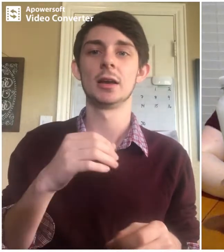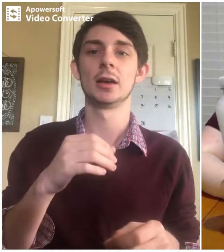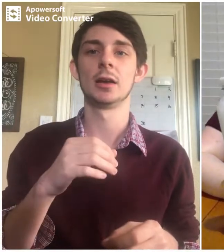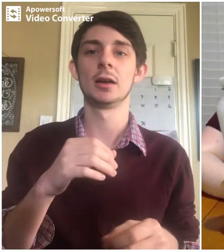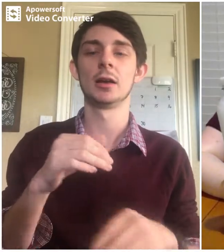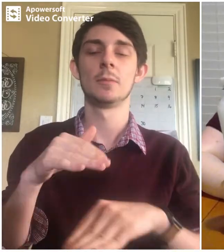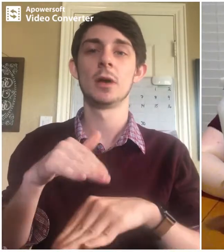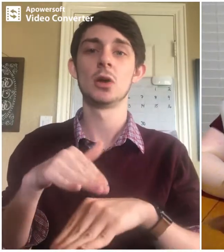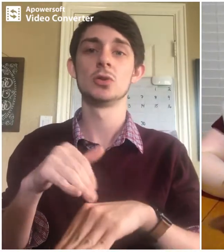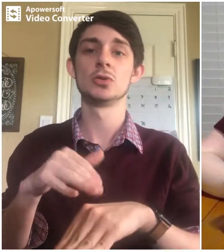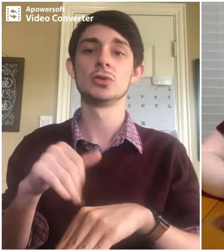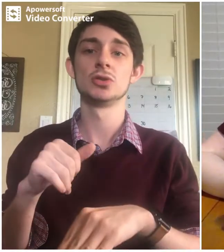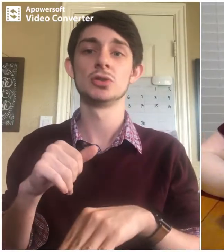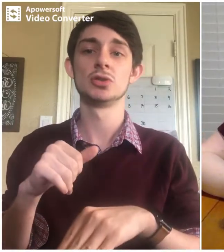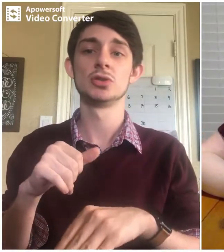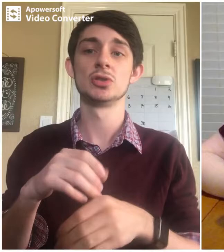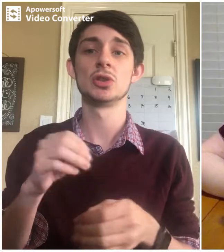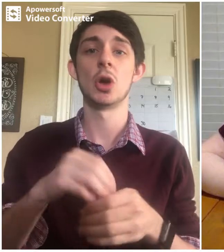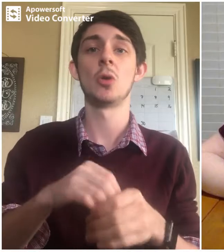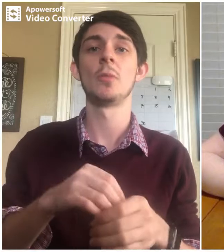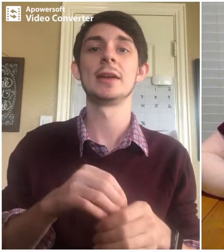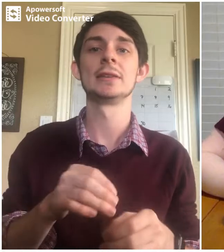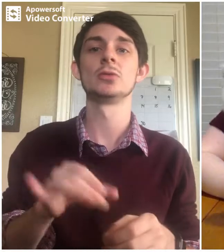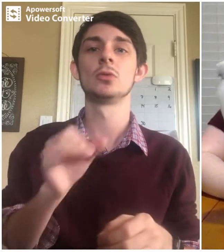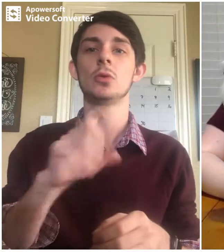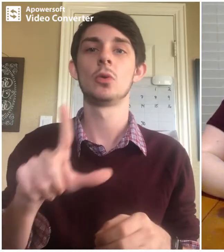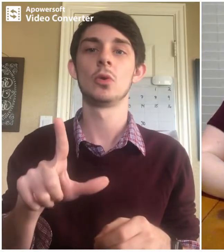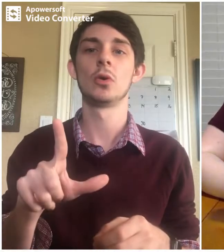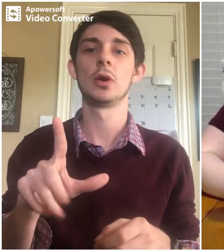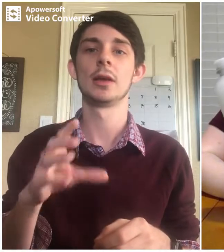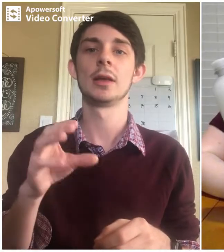oil and this water. This allows there to be a cloudy mixture up at the top